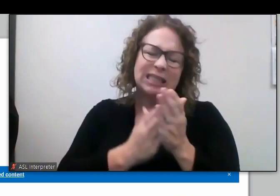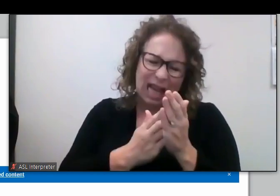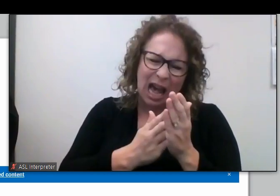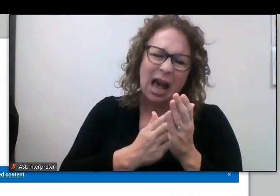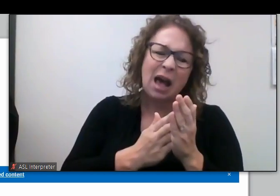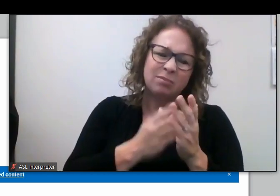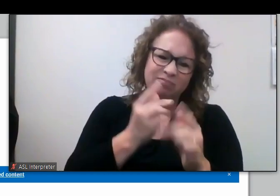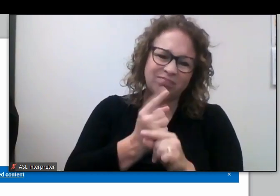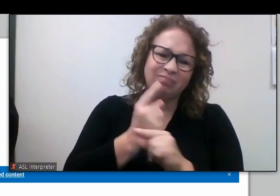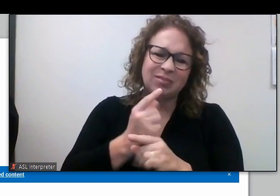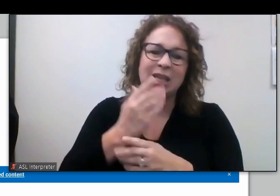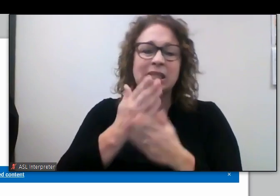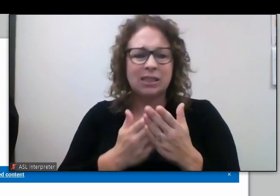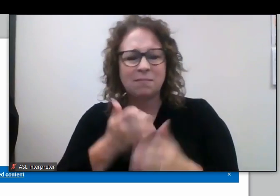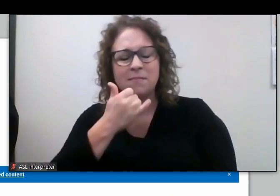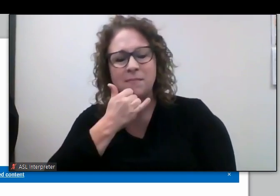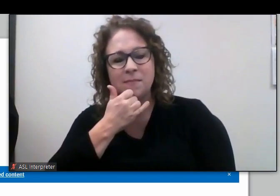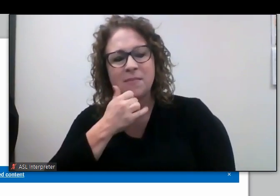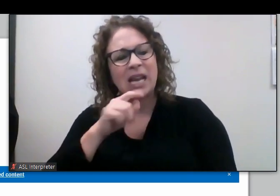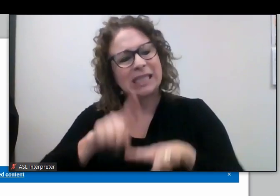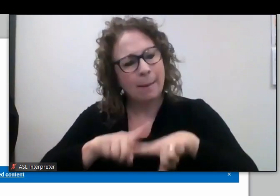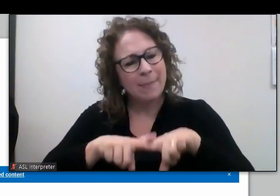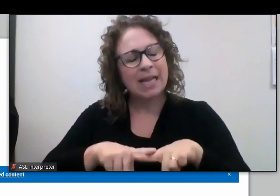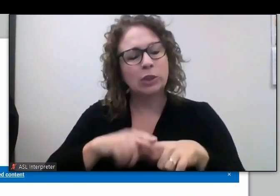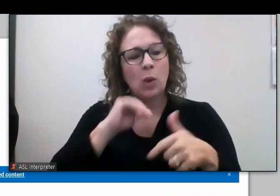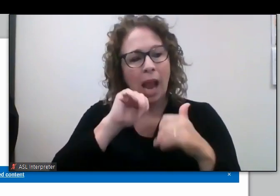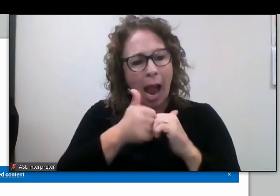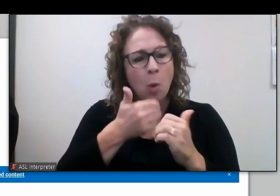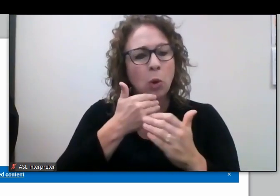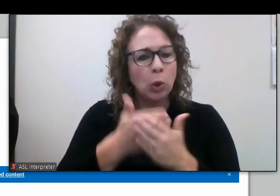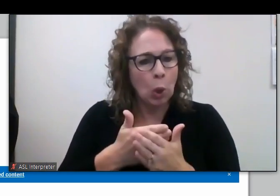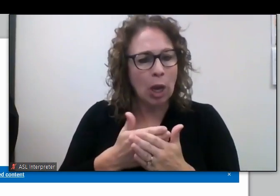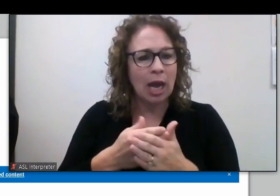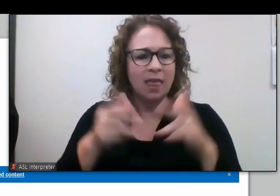but the accuracy really depends on the audio quality and what's being recorded.